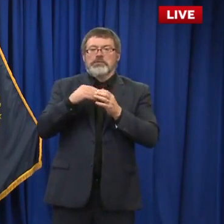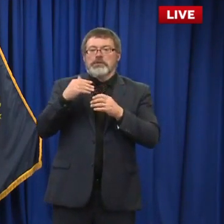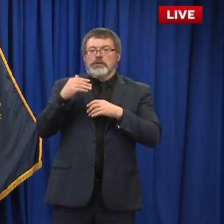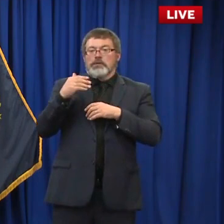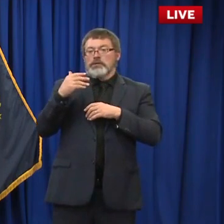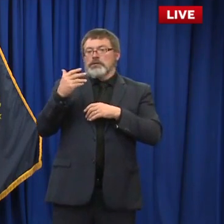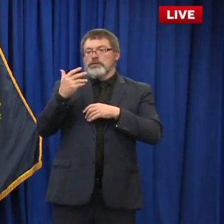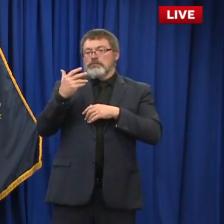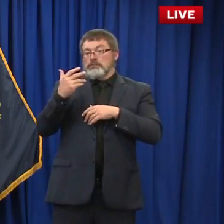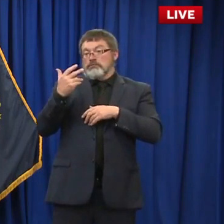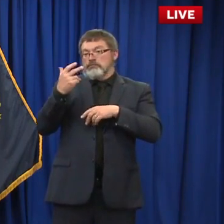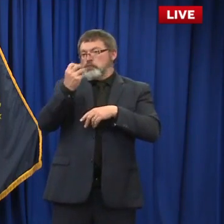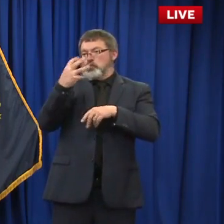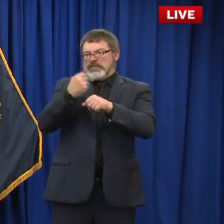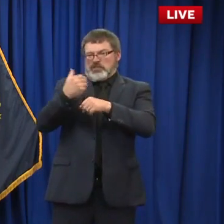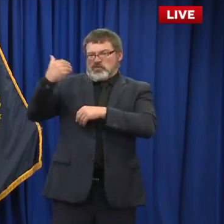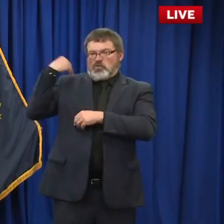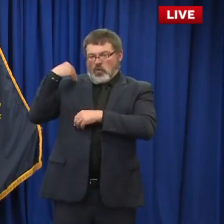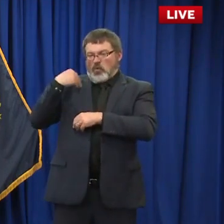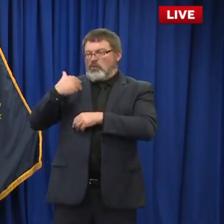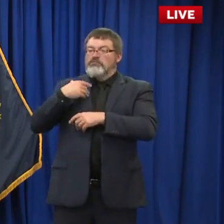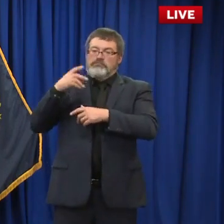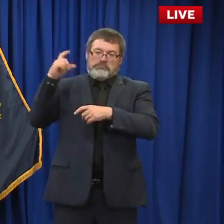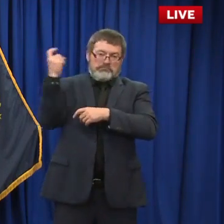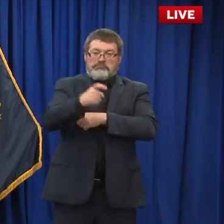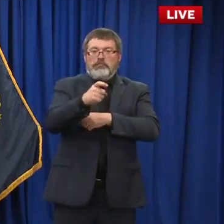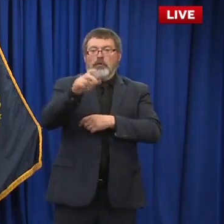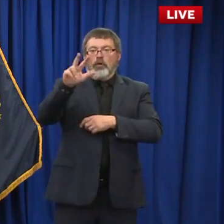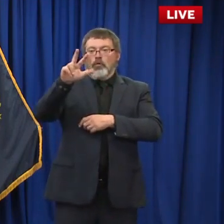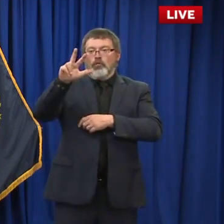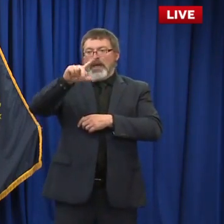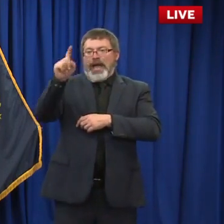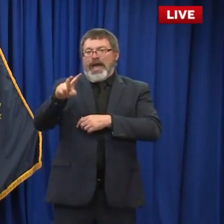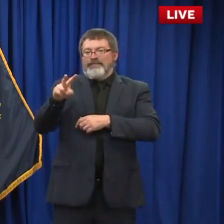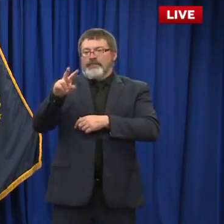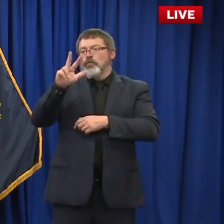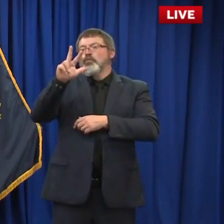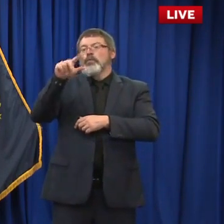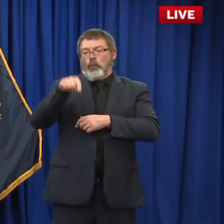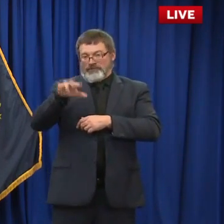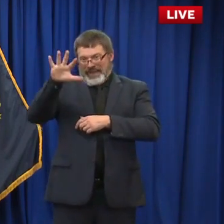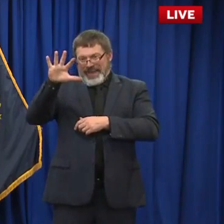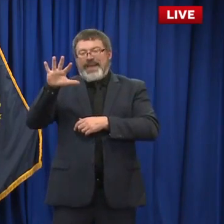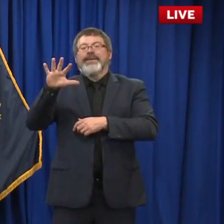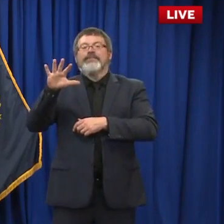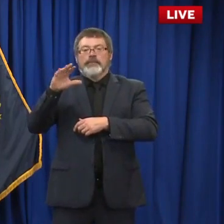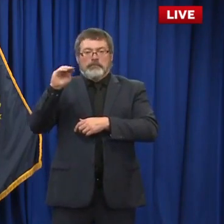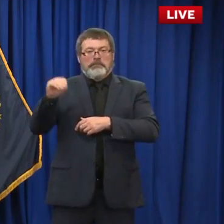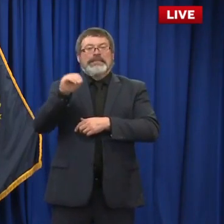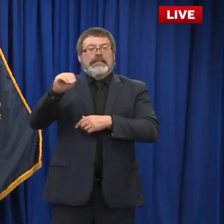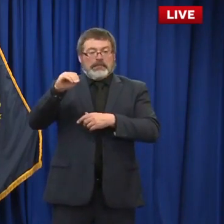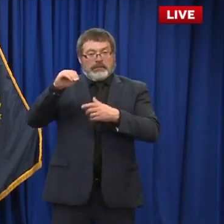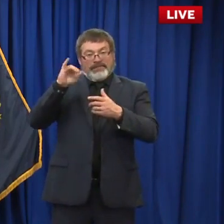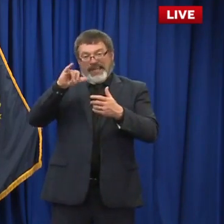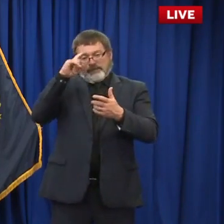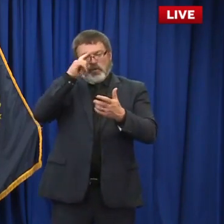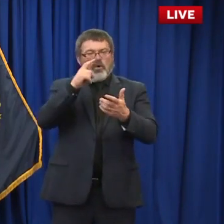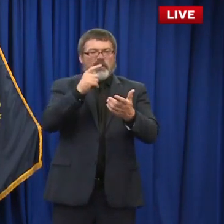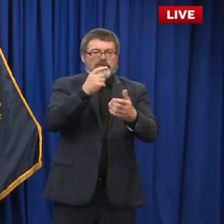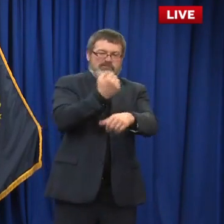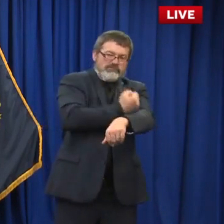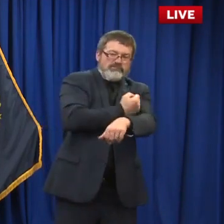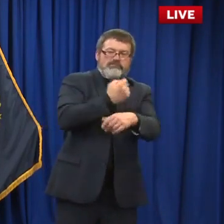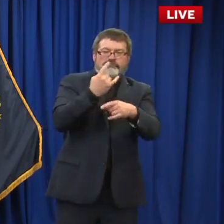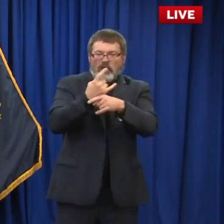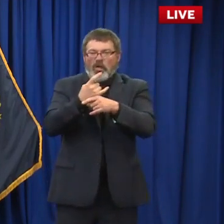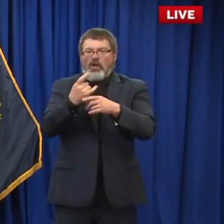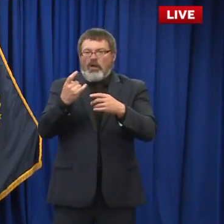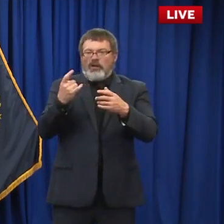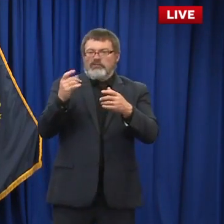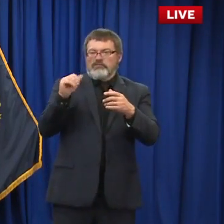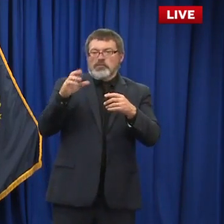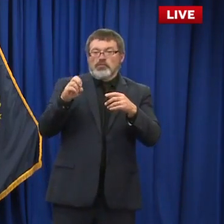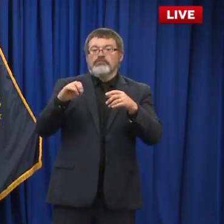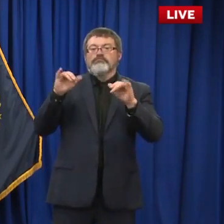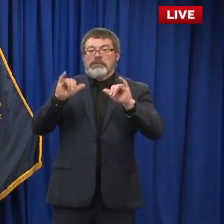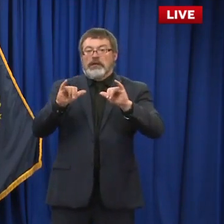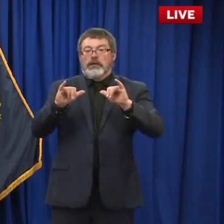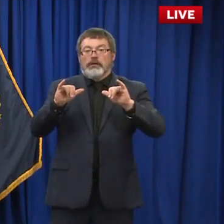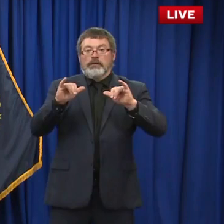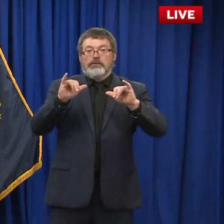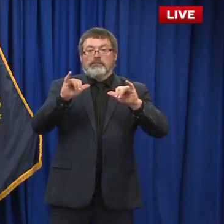IF YOU LOOK AT AT A COUPLE YEARS, THE STATE PUT $3.5 MILLION INTO SUD PROGRAMS, SUBSTANCE AND DISORDER PROGRAMS, AND I THINK, OVER THE LAST YEAR AND A HALF, WE'VE PUT CLOSE TO